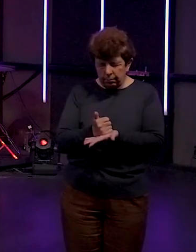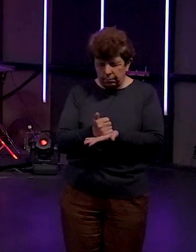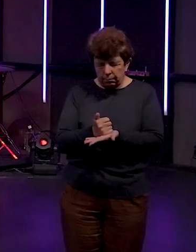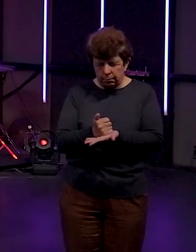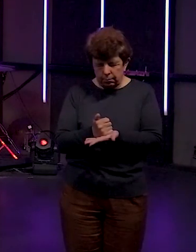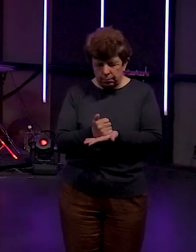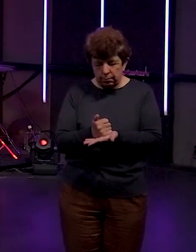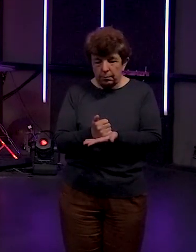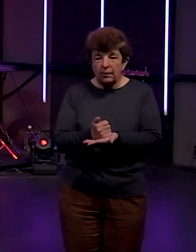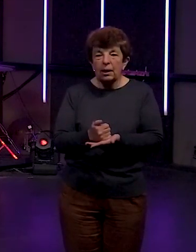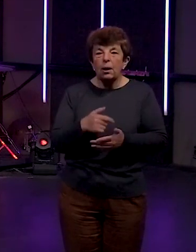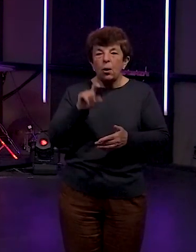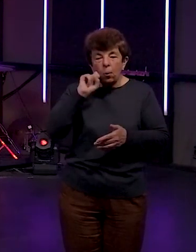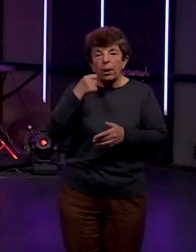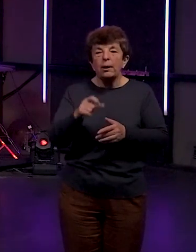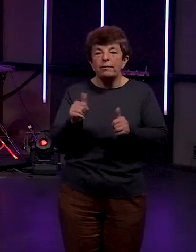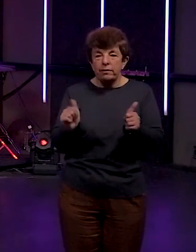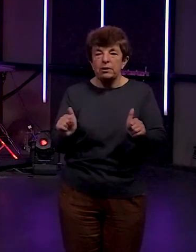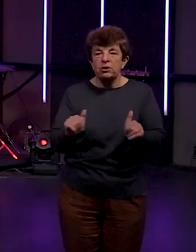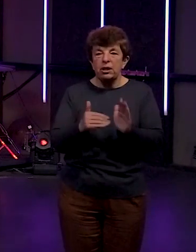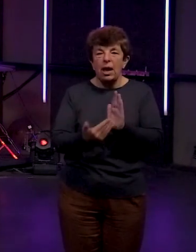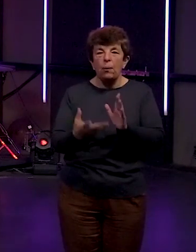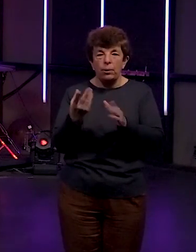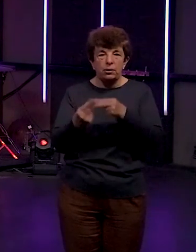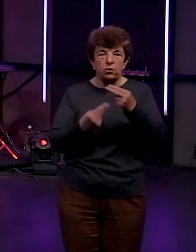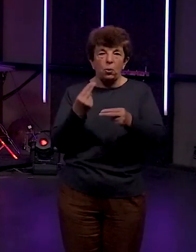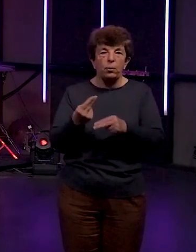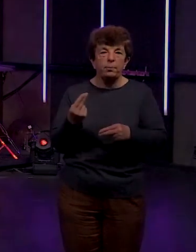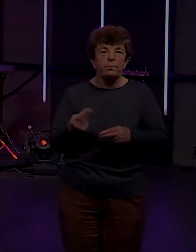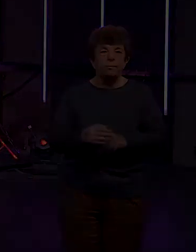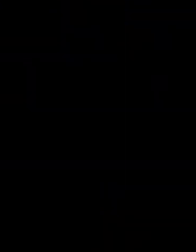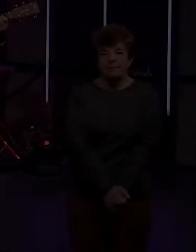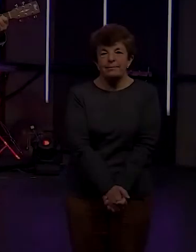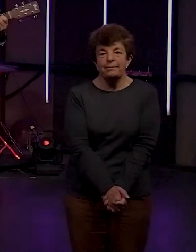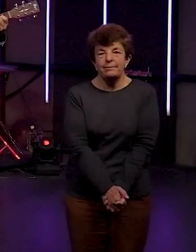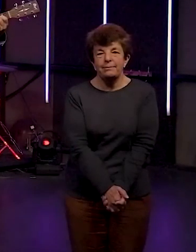We're going to conclude now with a song.